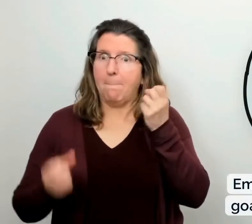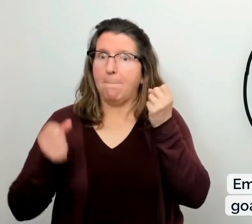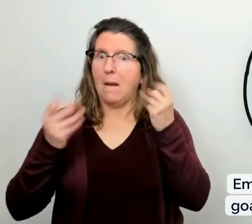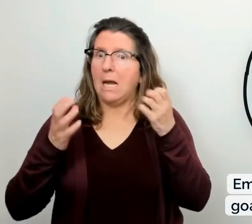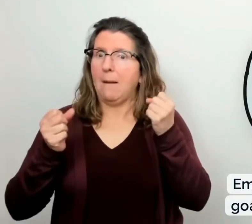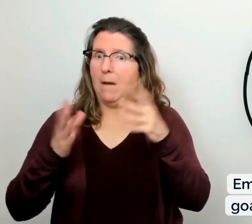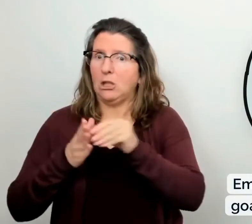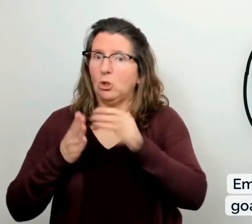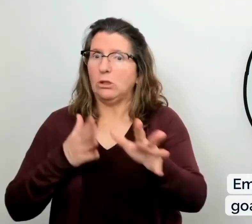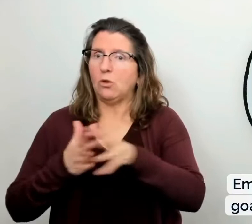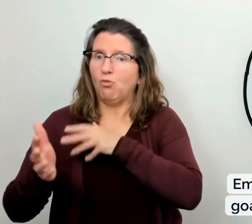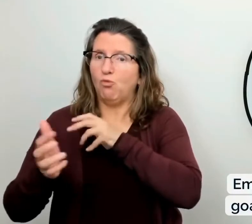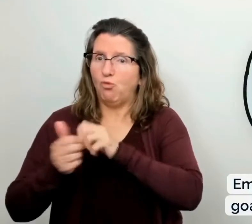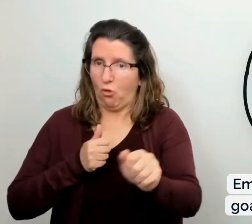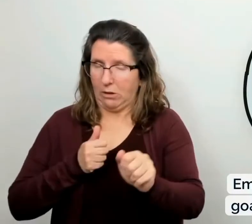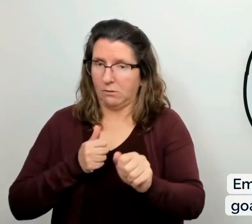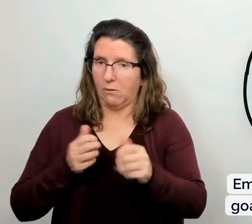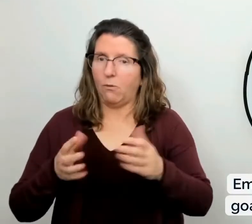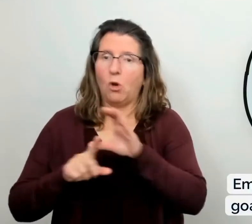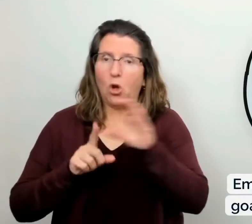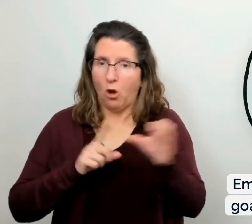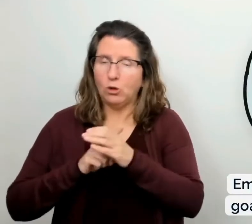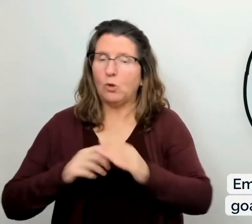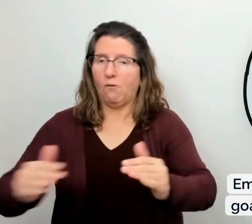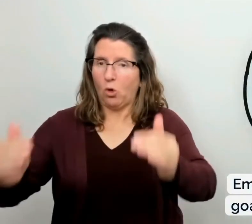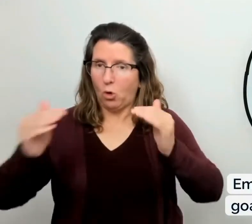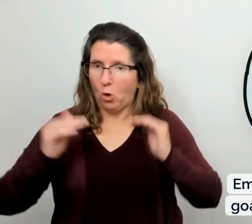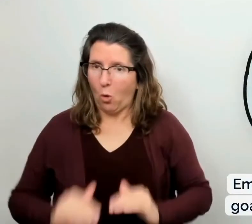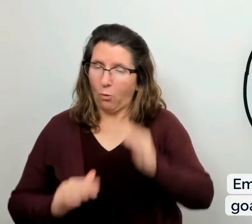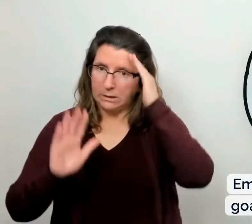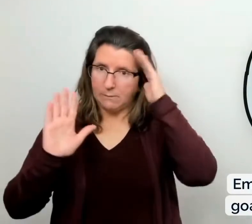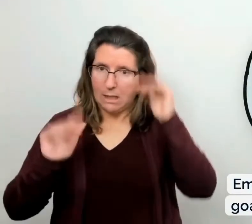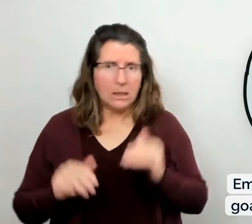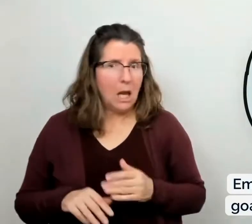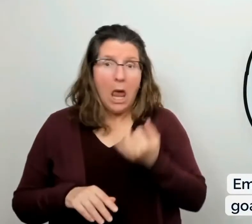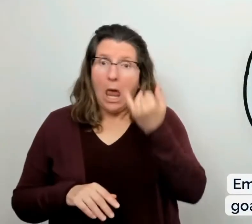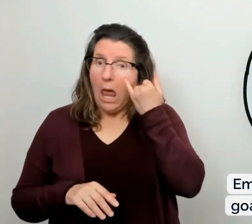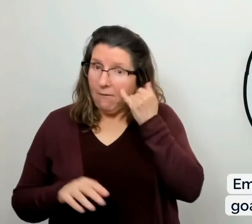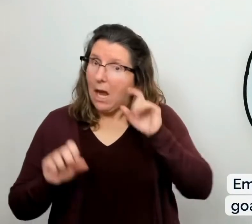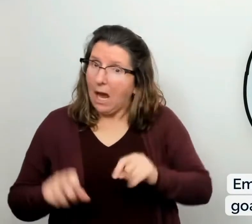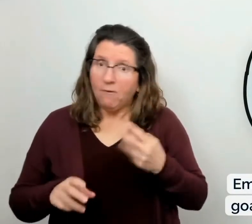I have seen many students become underachievers from a culture of low expectations.